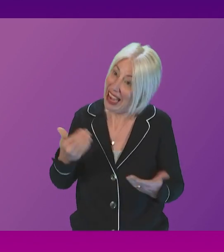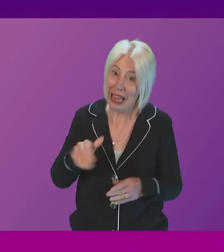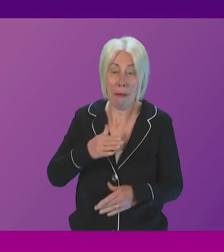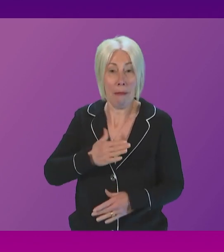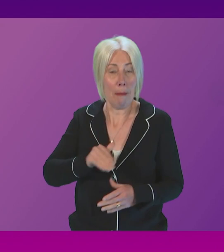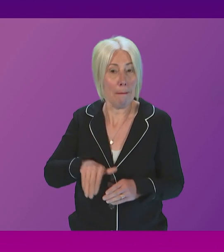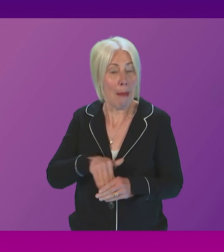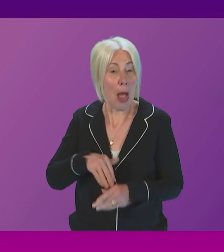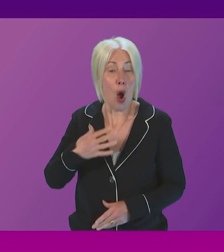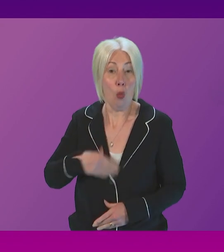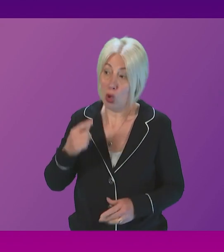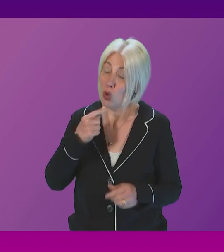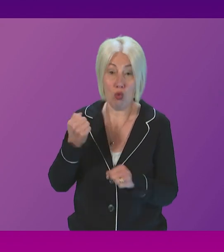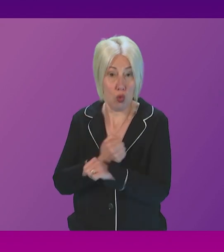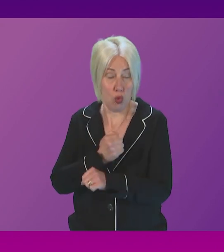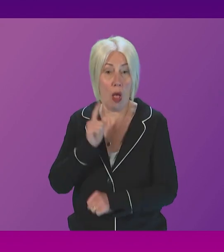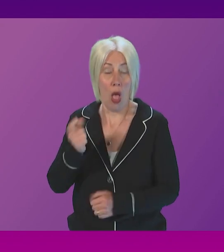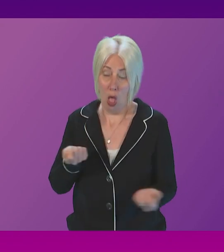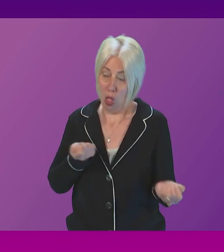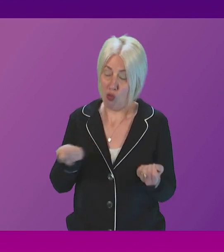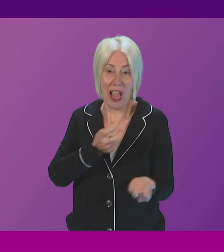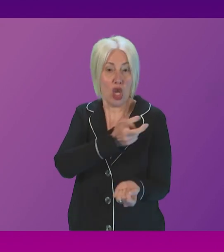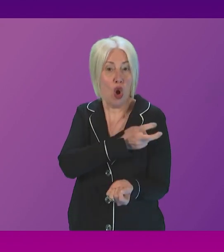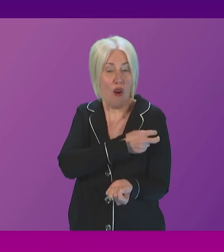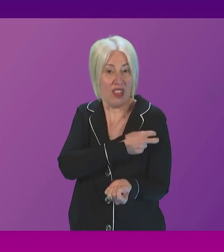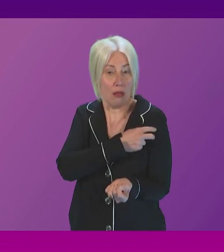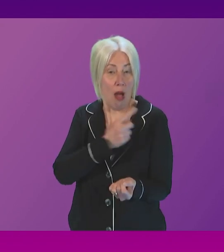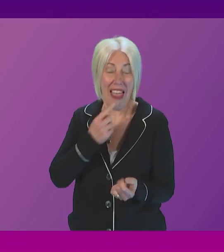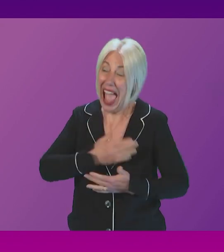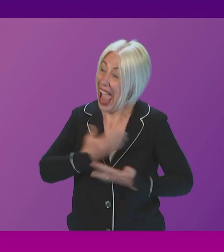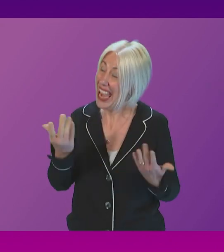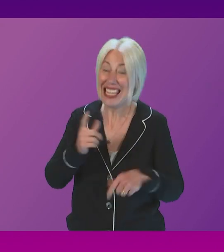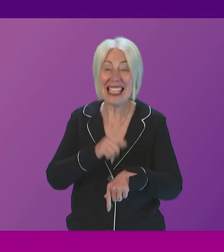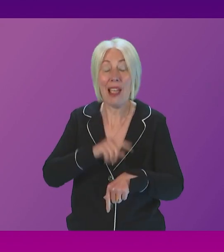The Presiding Officer who is in the chair at any point in time will determine whether,